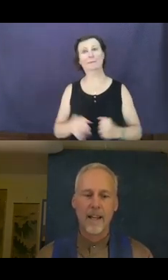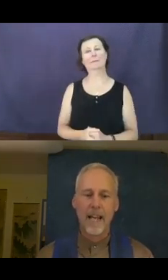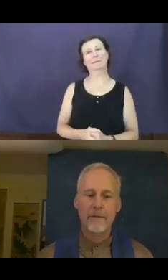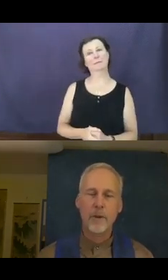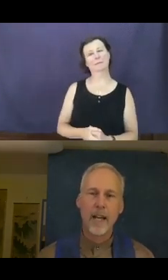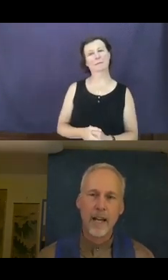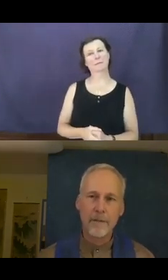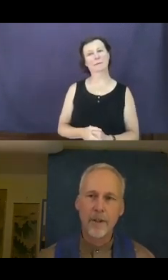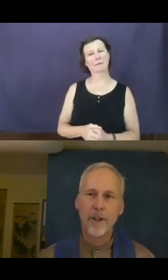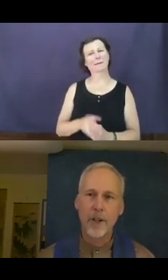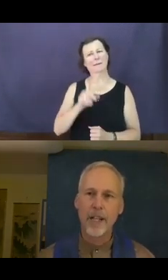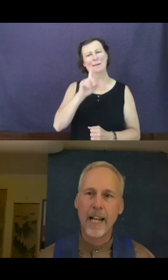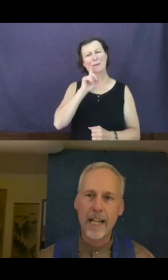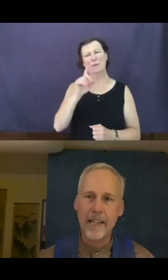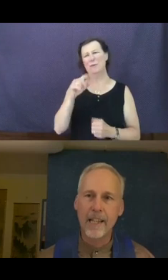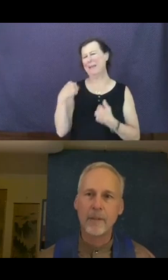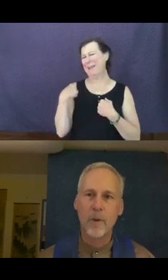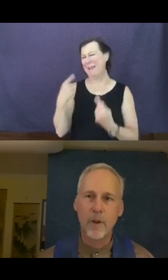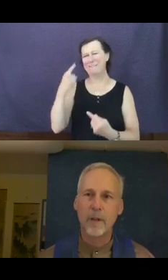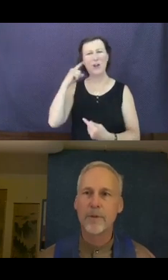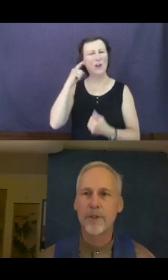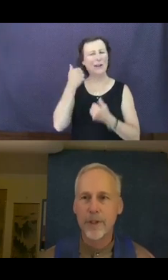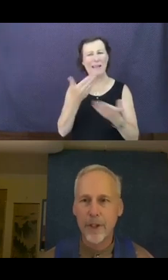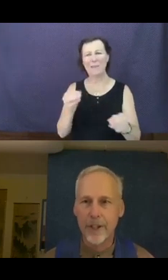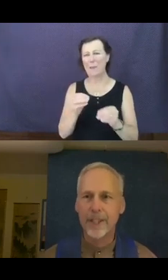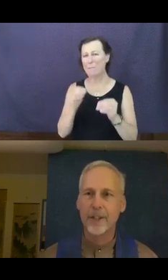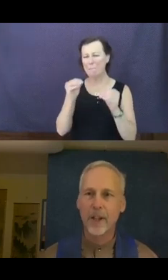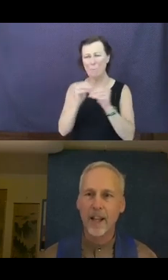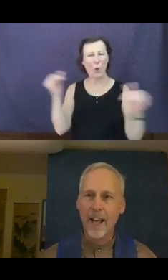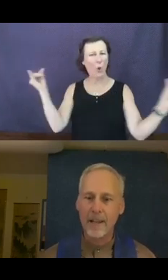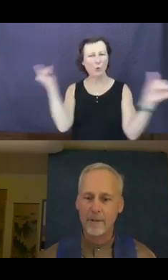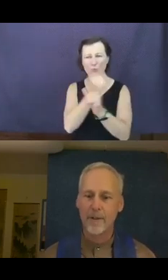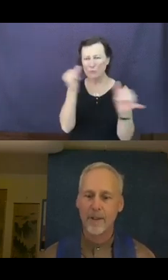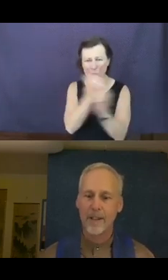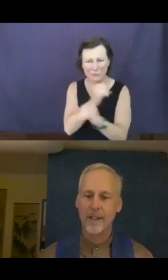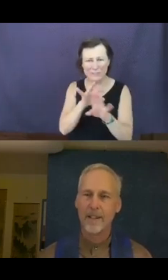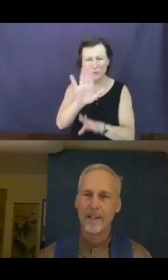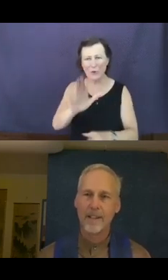Have you ever heard anything more absurd in your life?